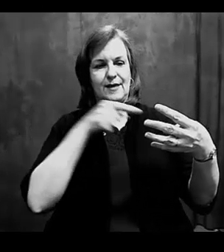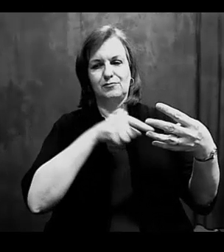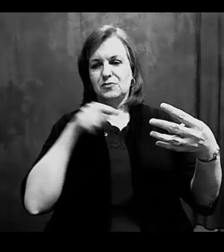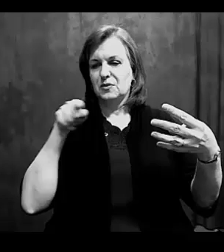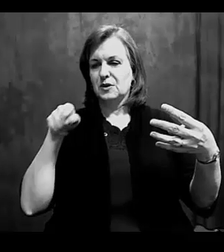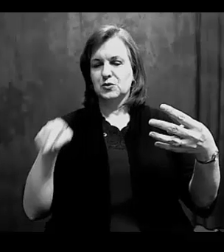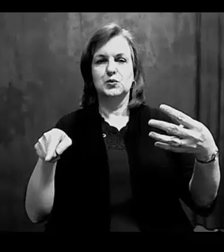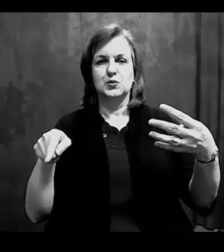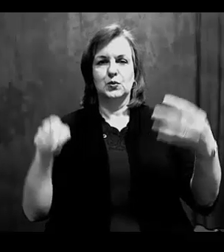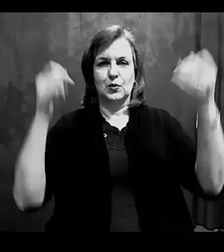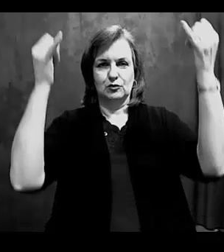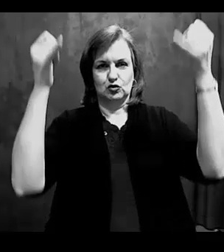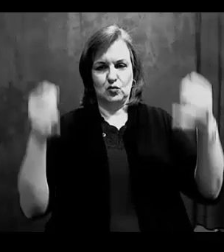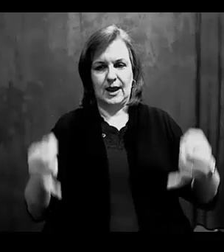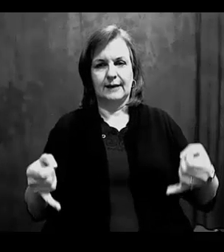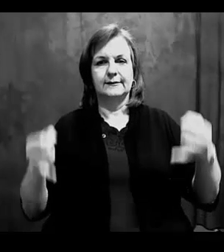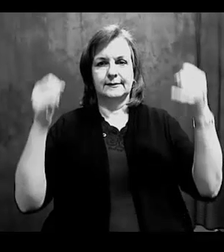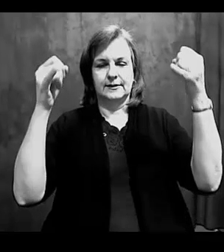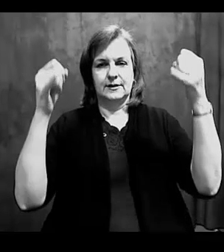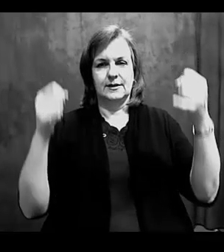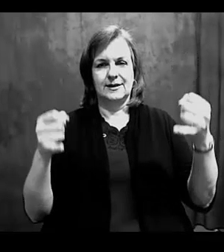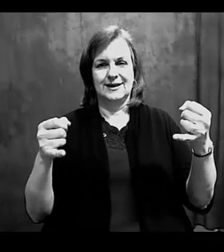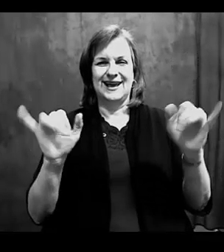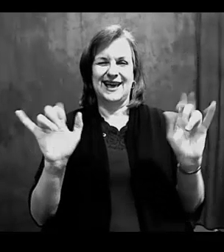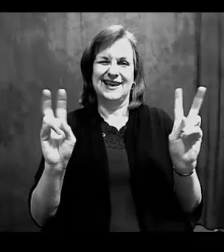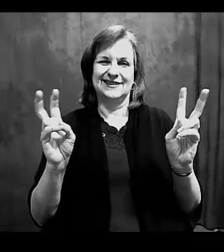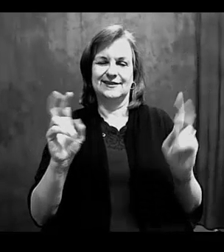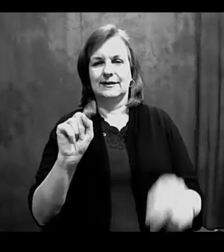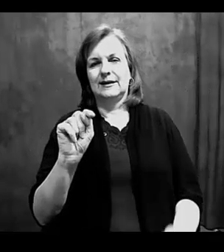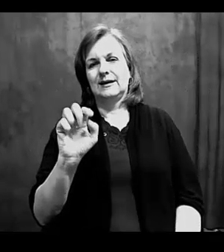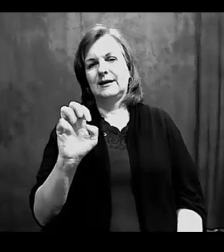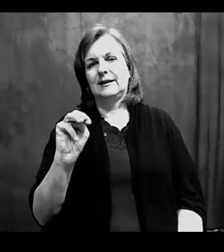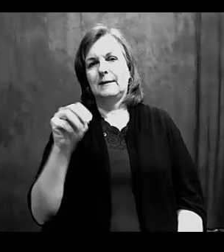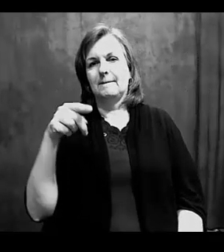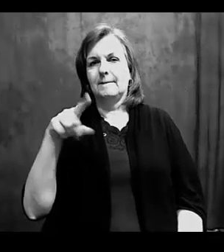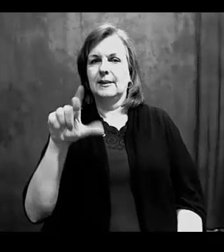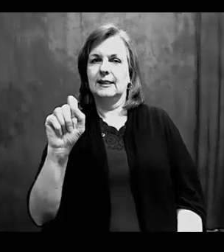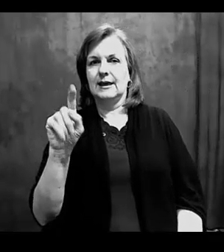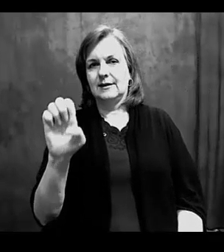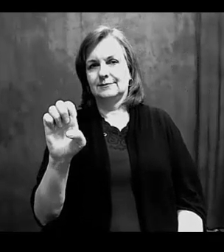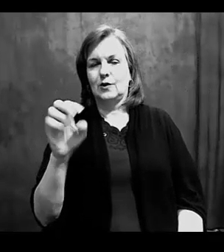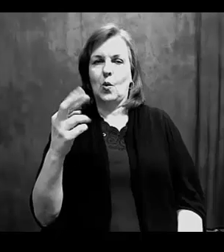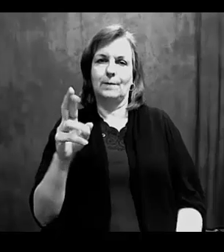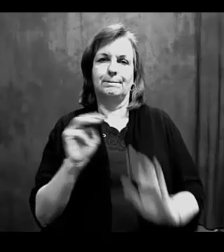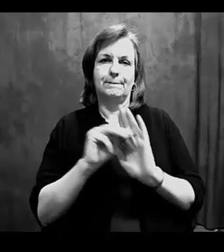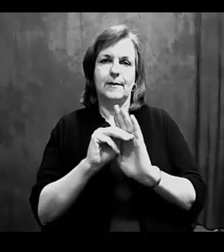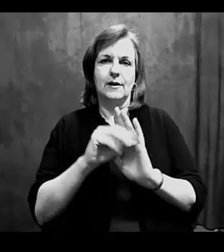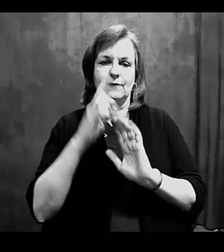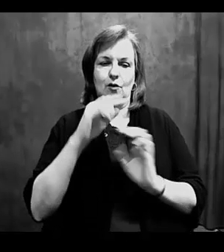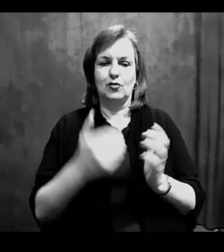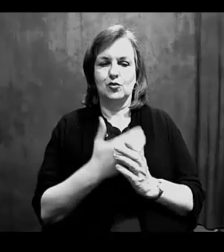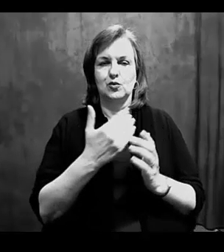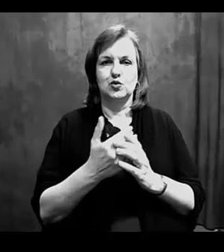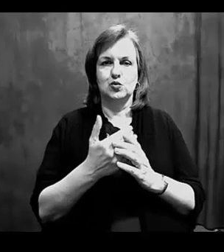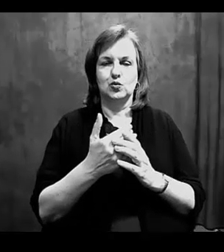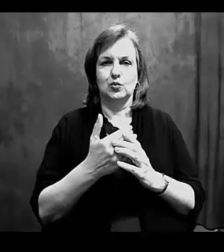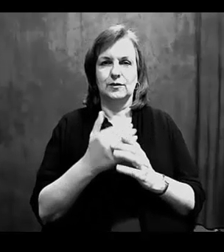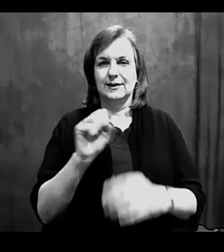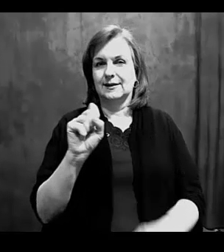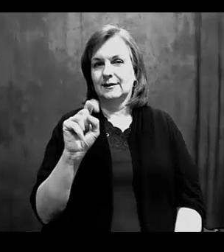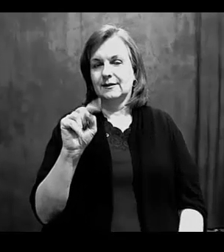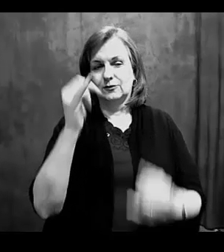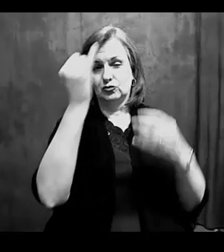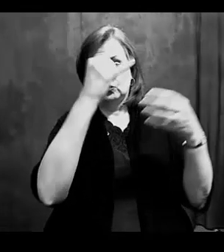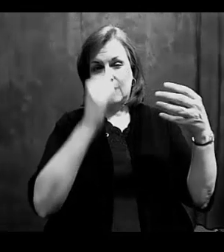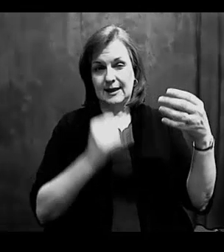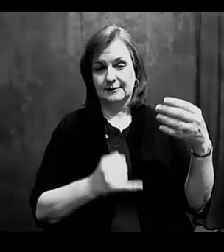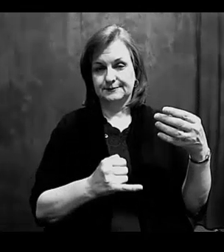and use each strand from the old DNA as a template or as a model for the new strand and the way we do that is if we have a T